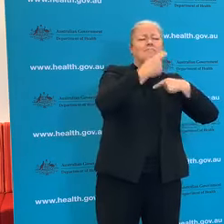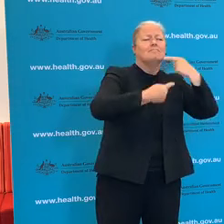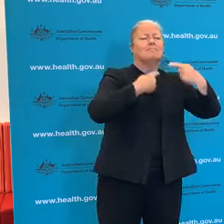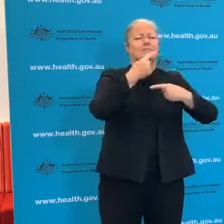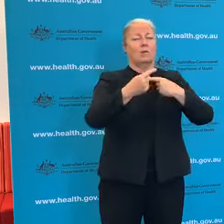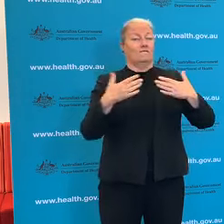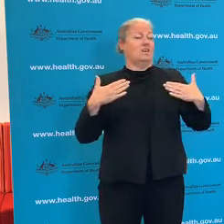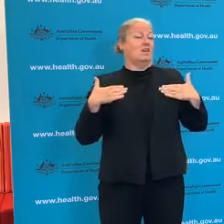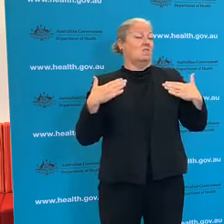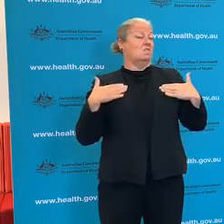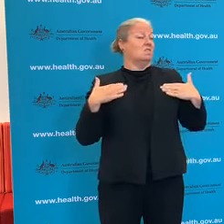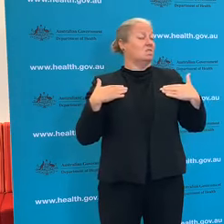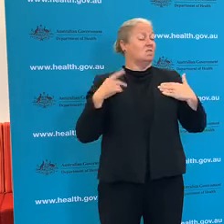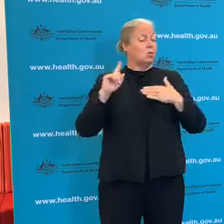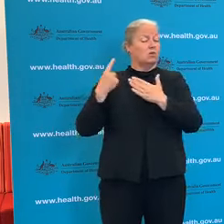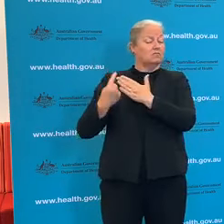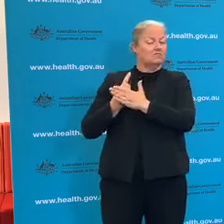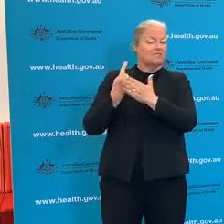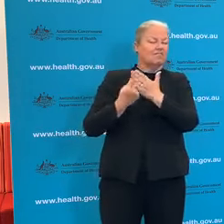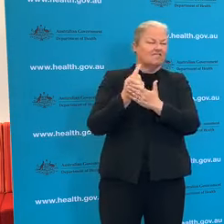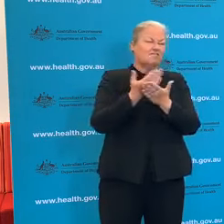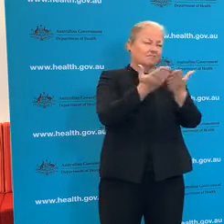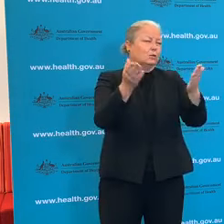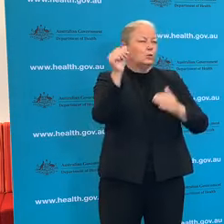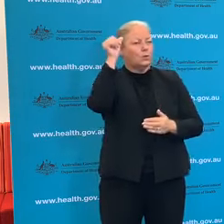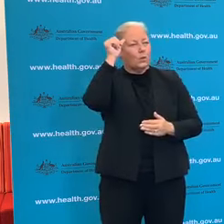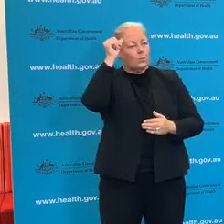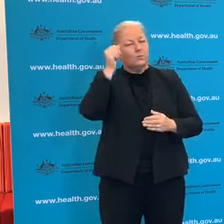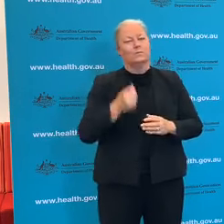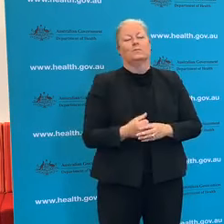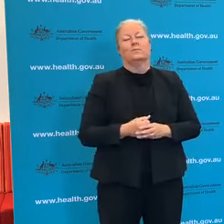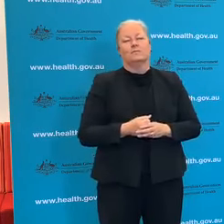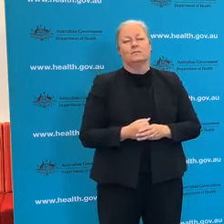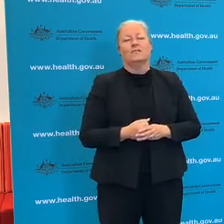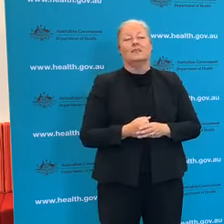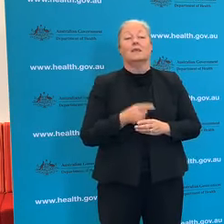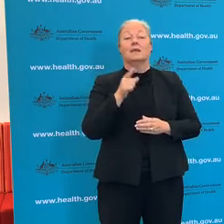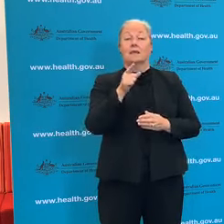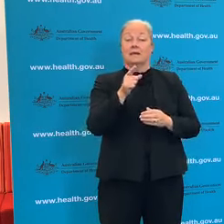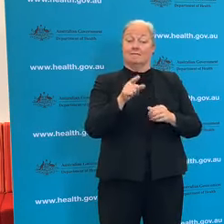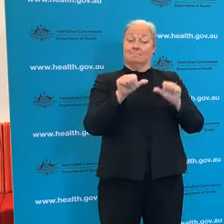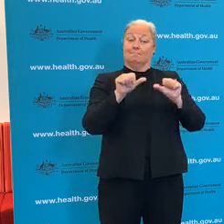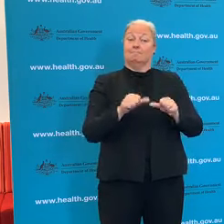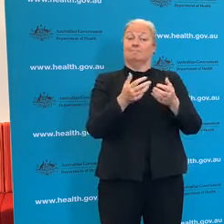been used to getting. The current number of confirmed COVID-19 cases in